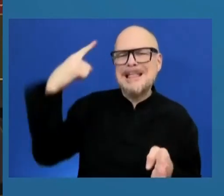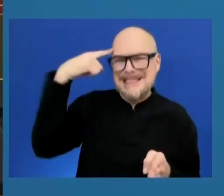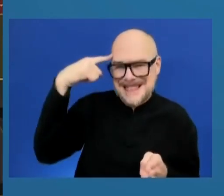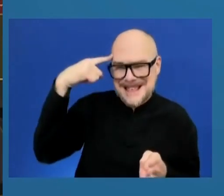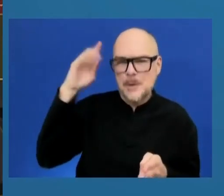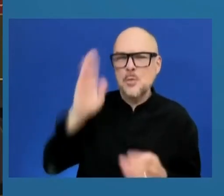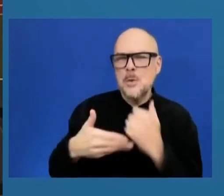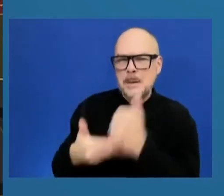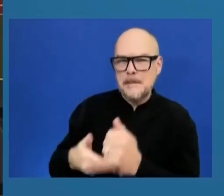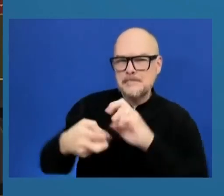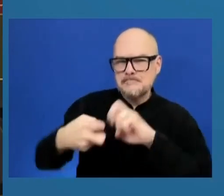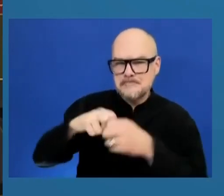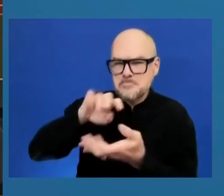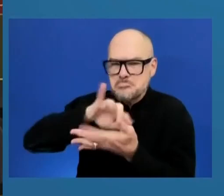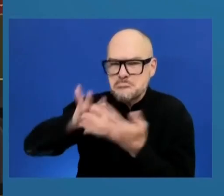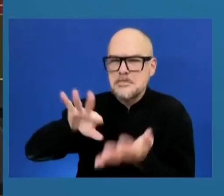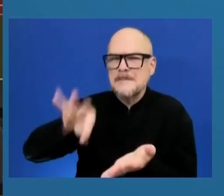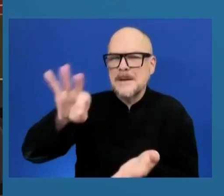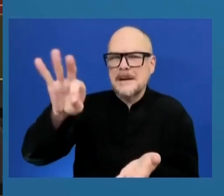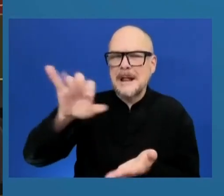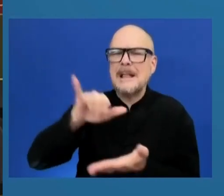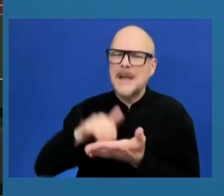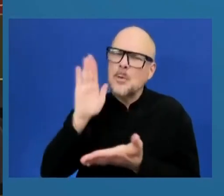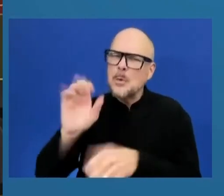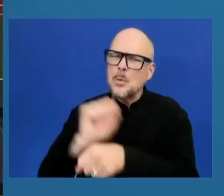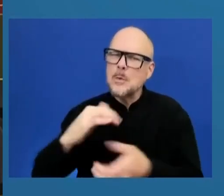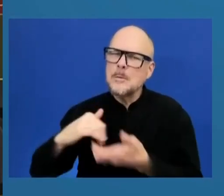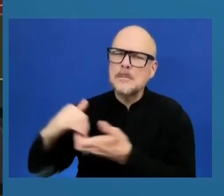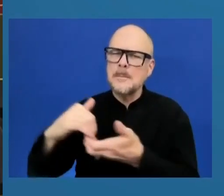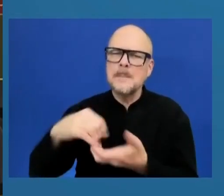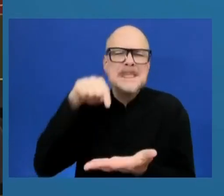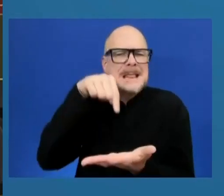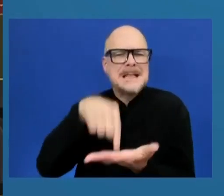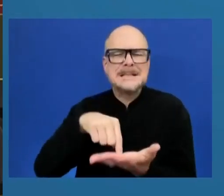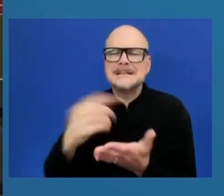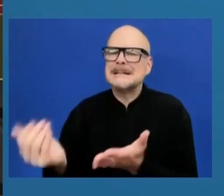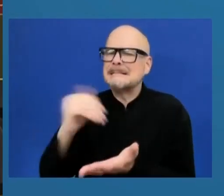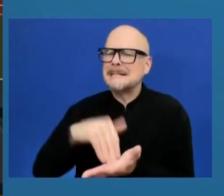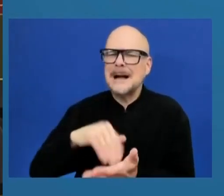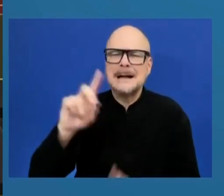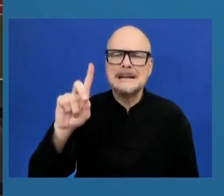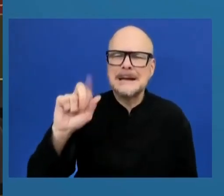We'll work in cooperation with them because this is just another data point. I'm not saying it's gonna be the be all end all,